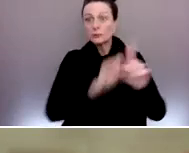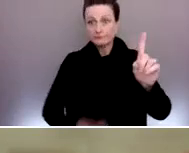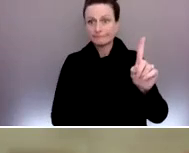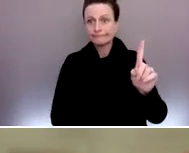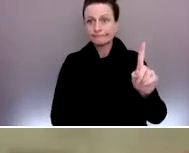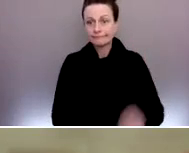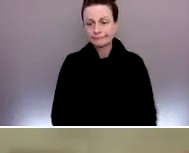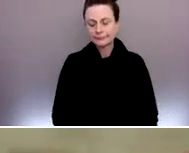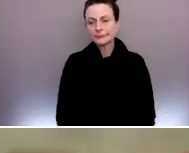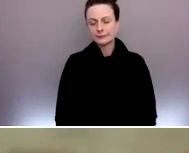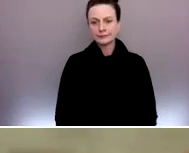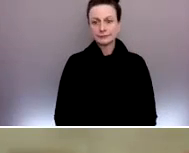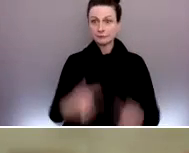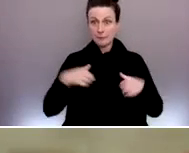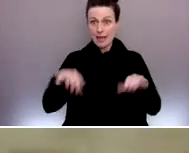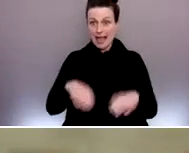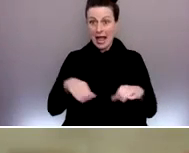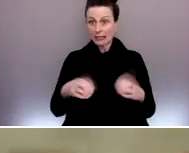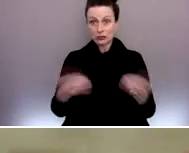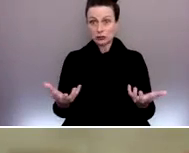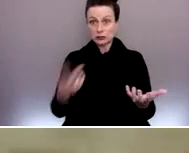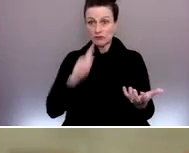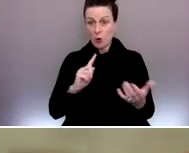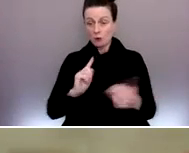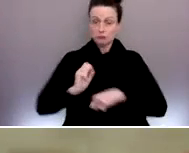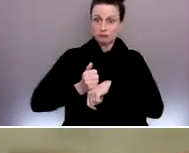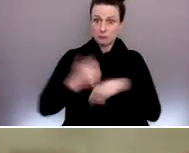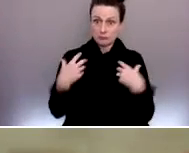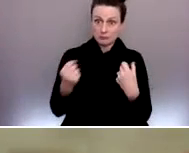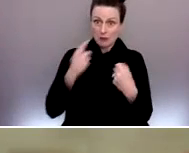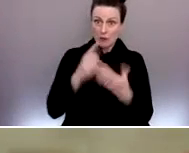What actions have I taken to build financial wellness? Budgeting my money,